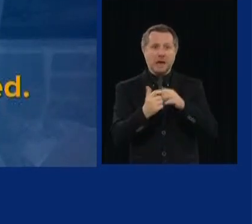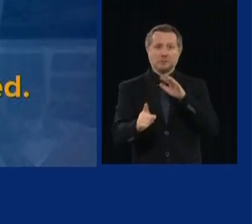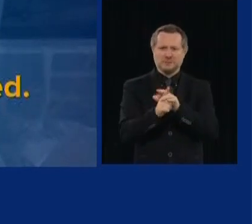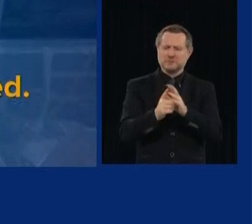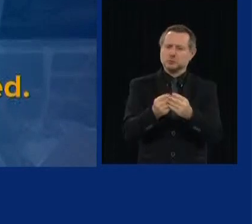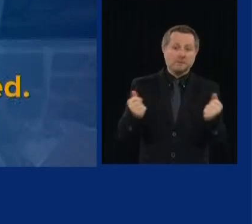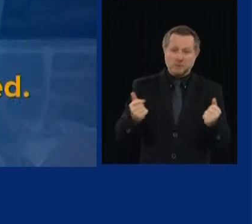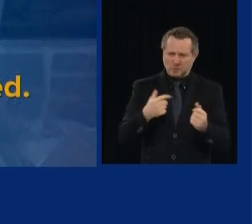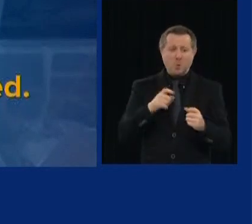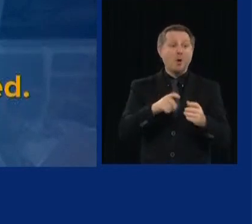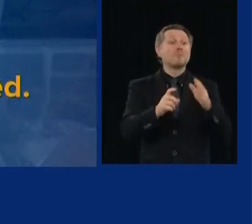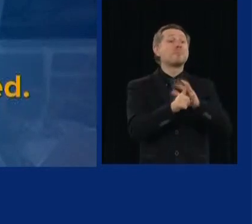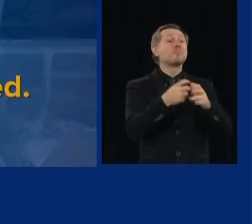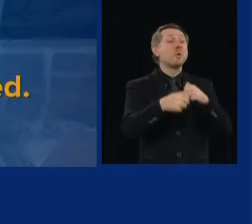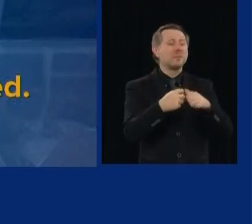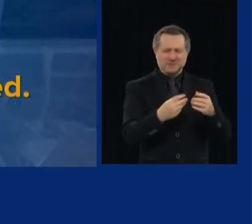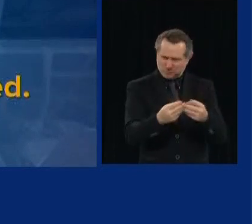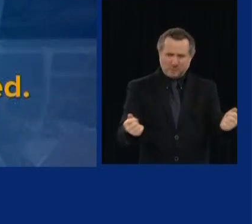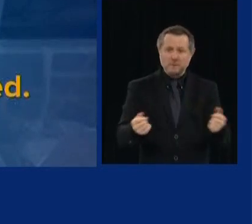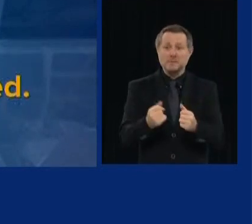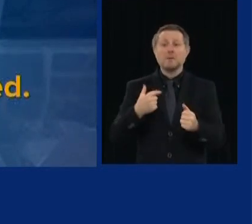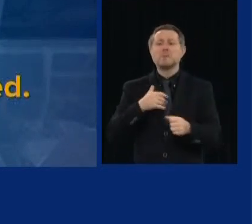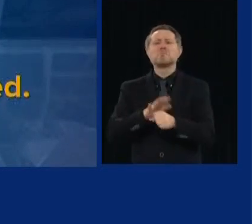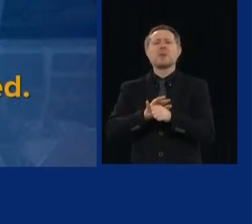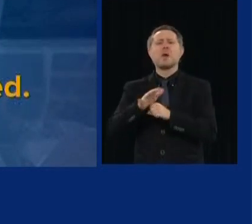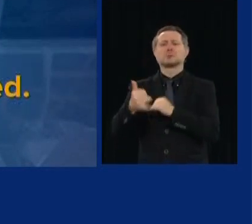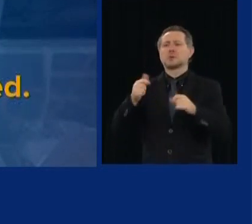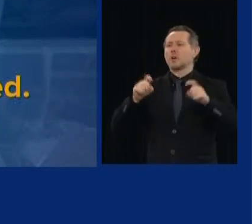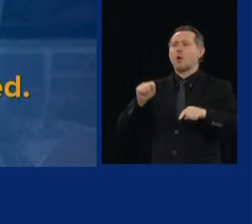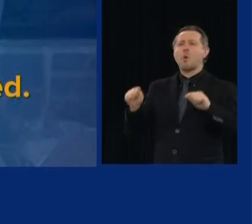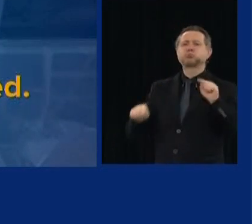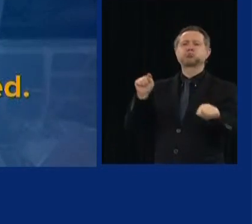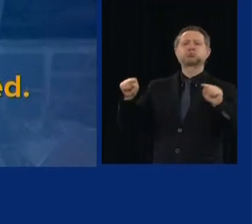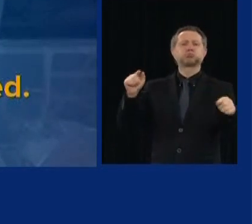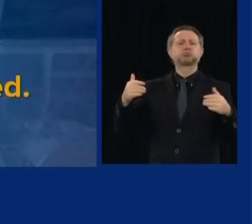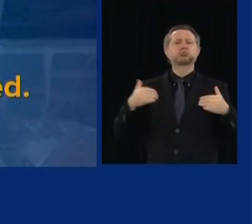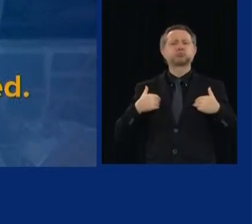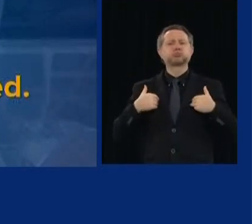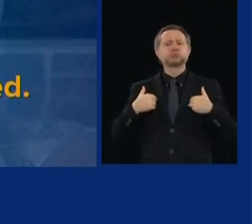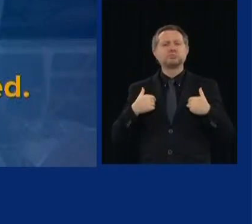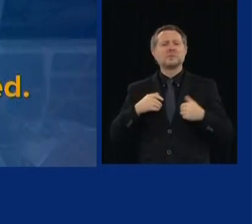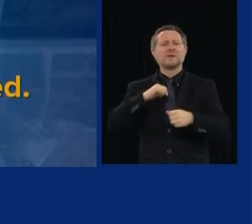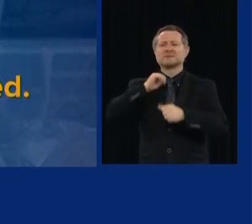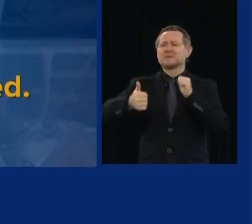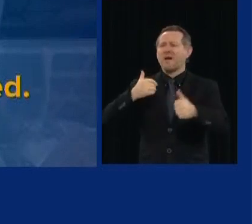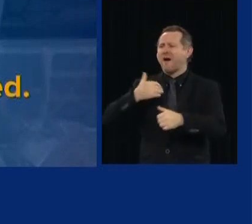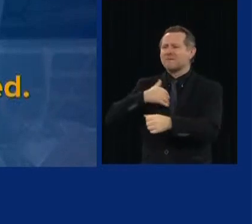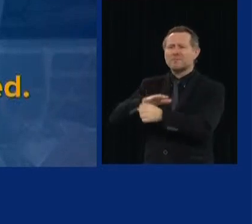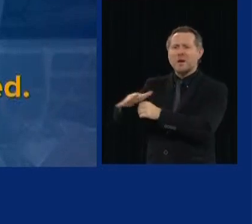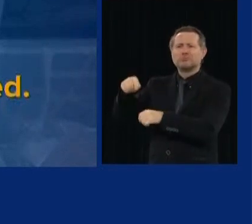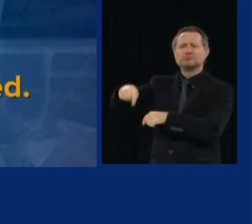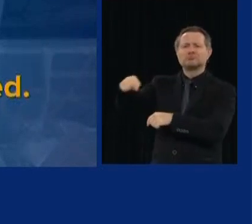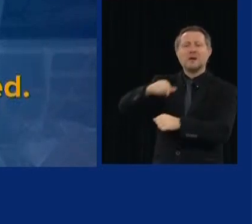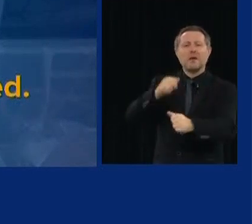STONE-TO-STONE? I SEE IT MORE LIKE HURDLE-TO-HURDLE DOWN THE TRACK. NOW WE HAVE MORE TESTING